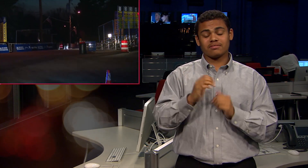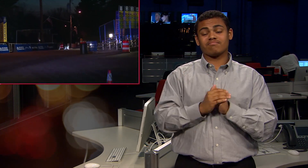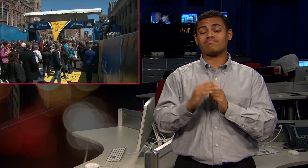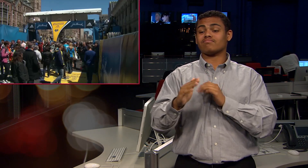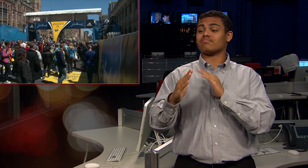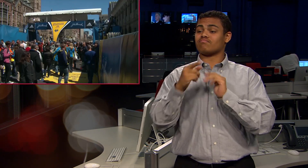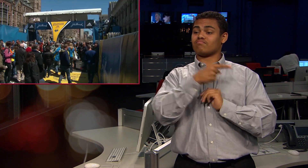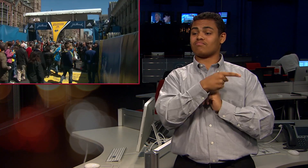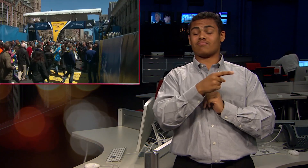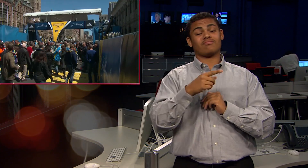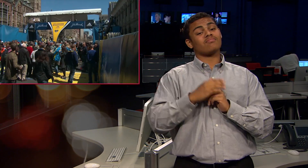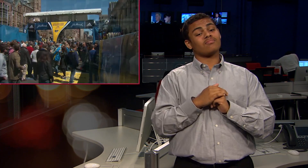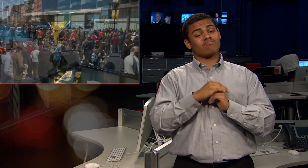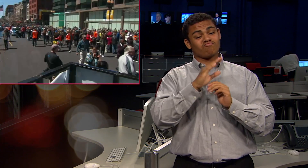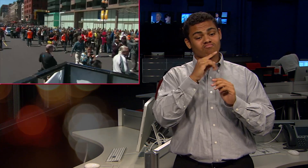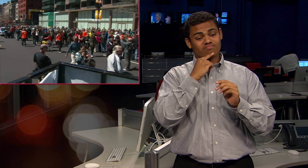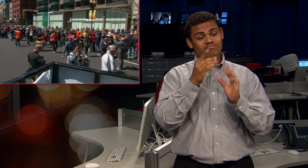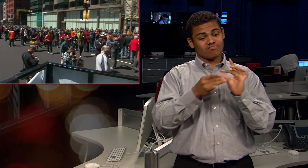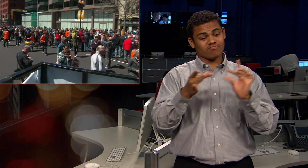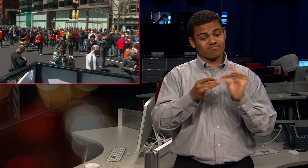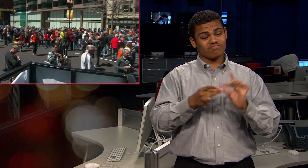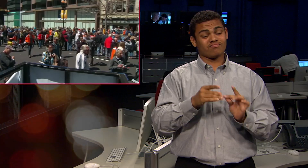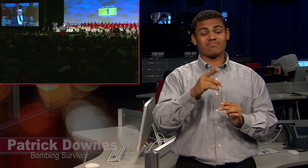WHAT IT MEANS TO BE "BOSTON STRONG."